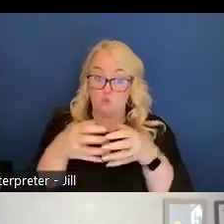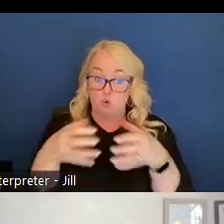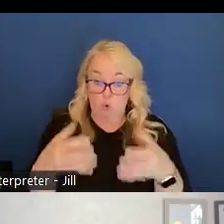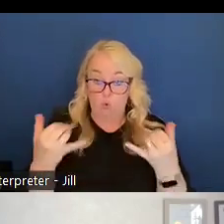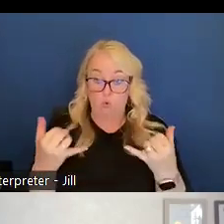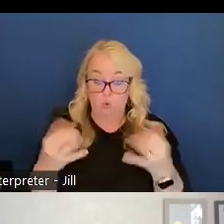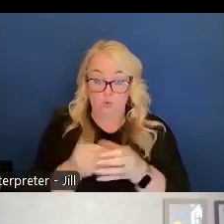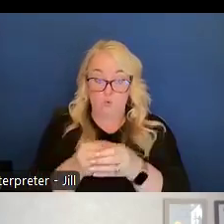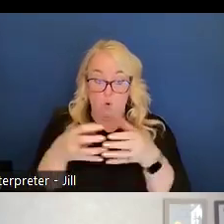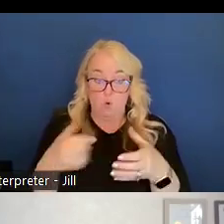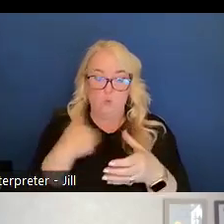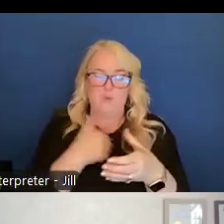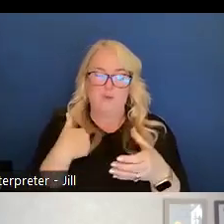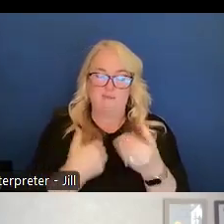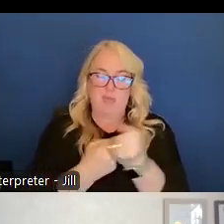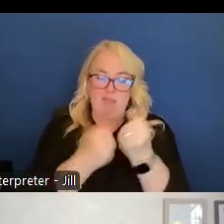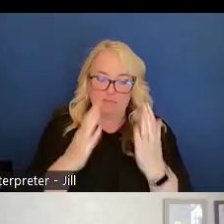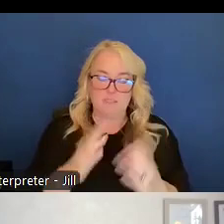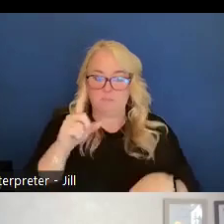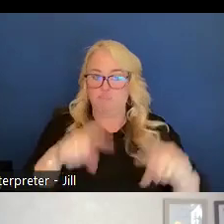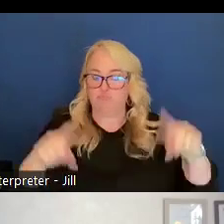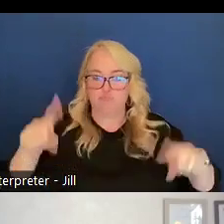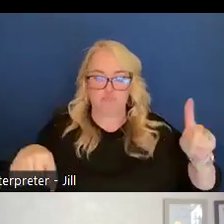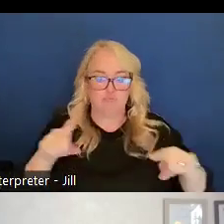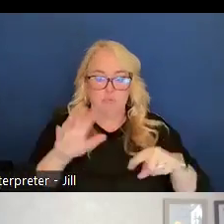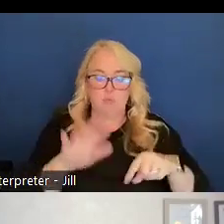have advocates from all across our state that participate in